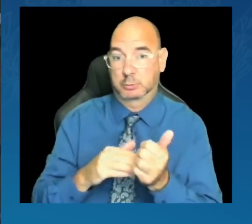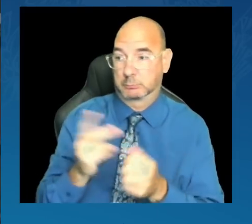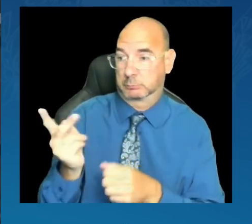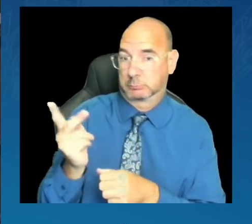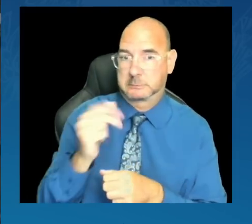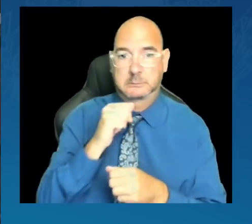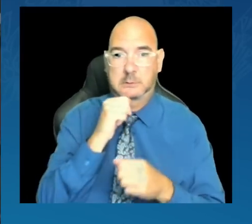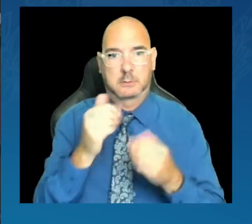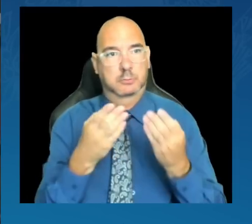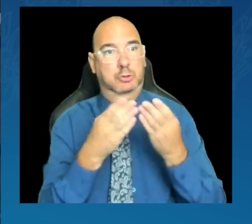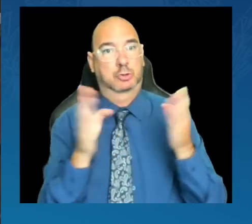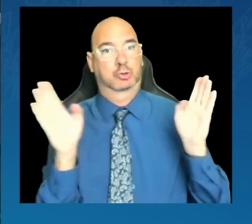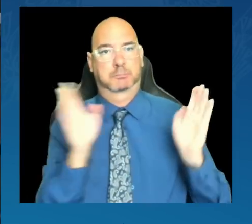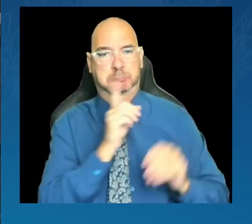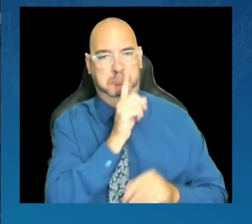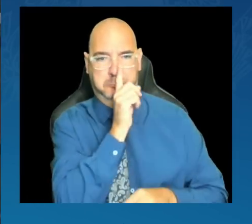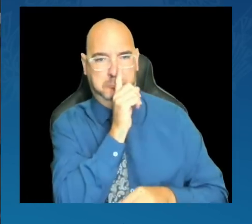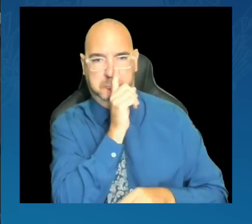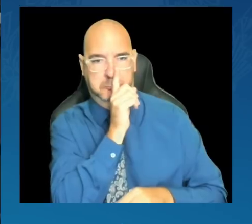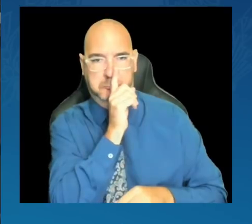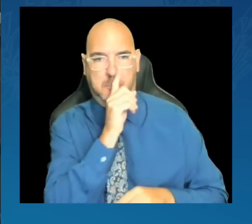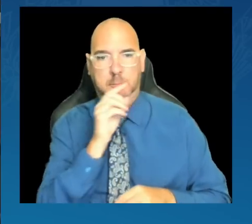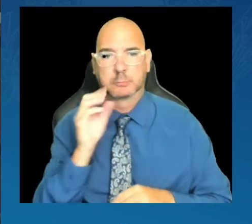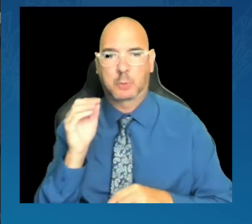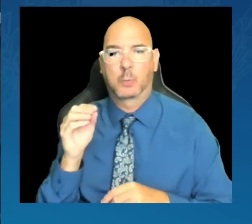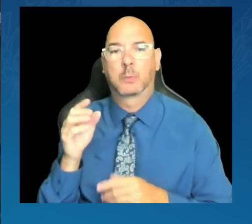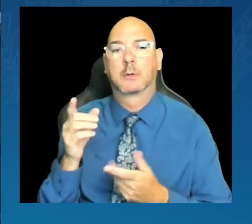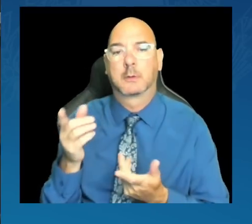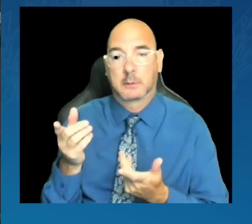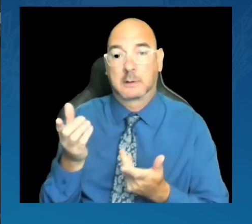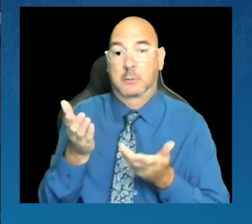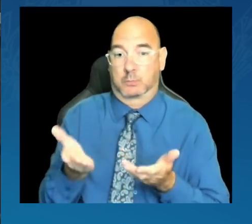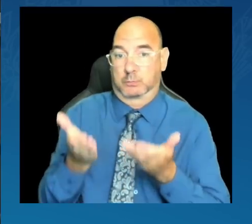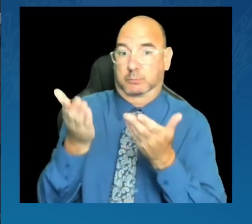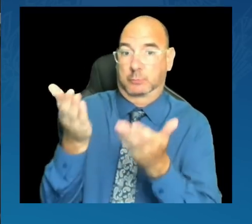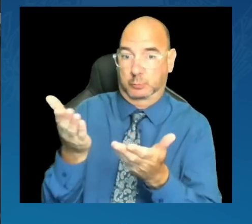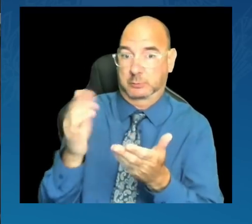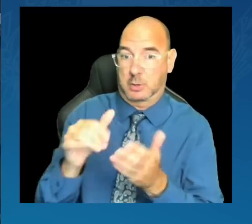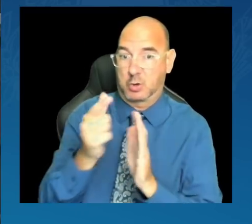This proposed legislation from Senate Republicans is an all out ban on abortions,